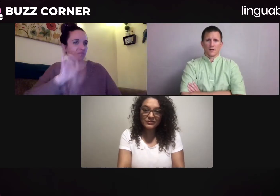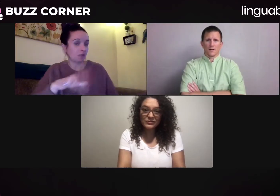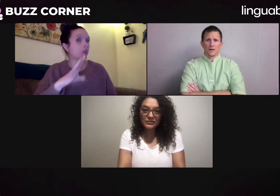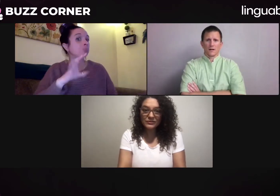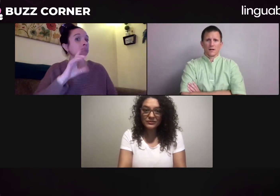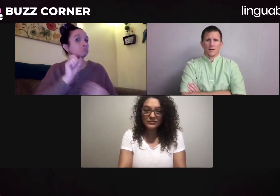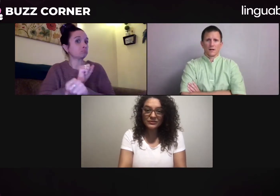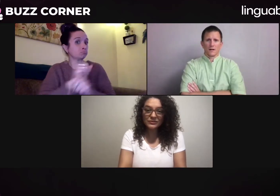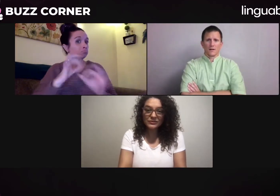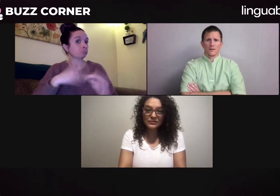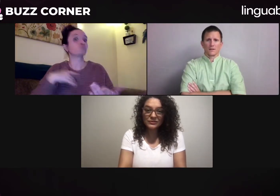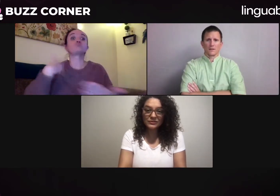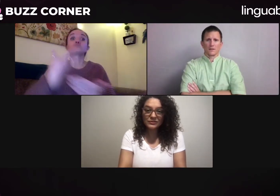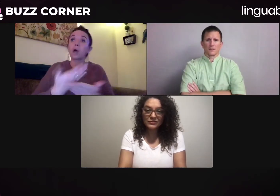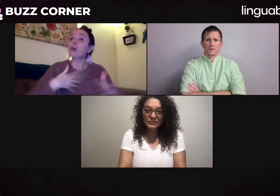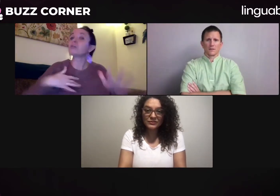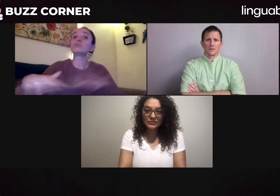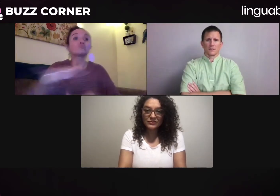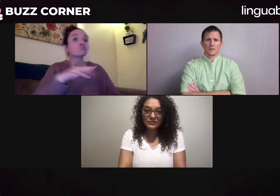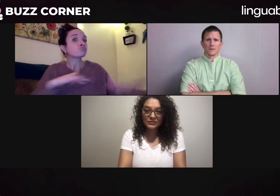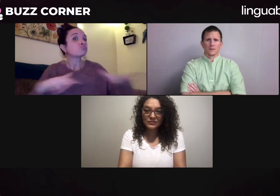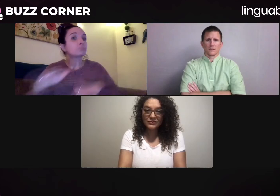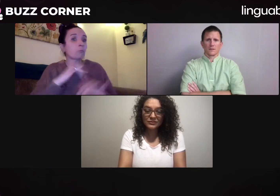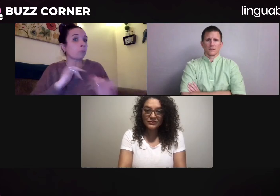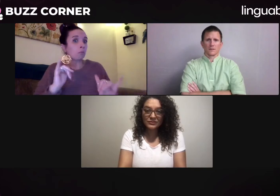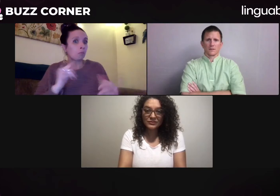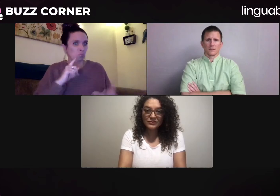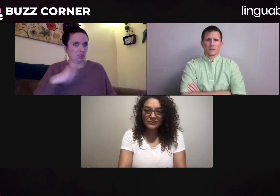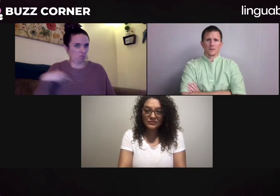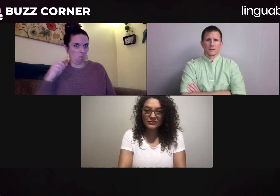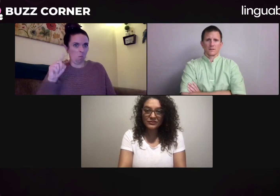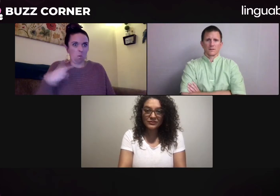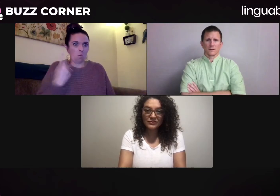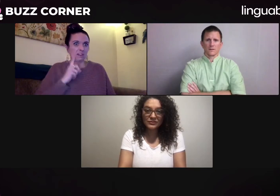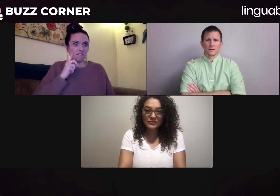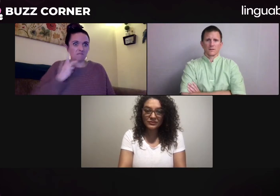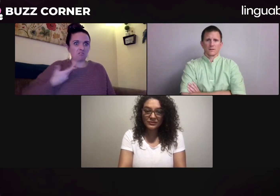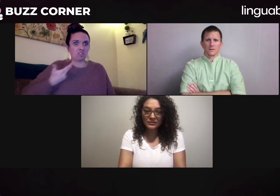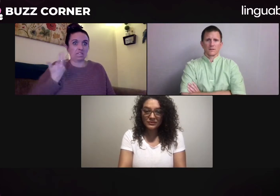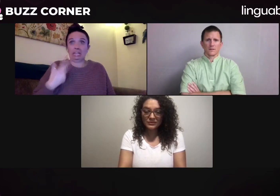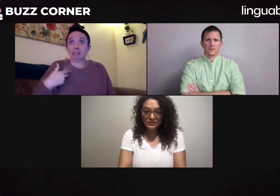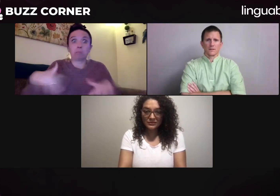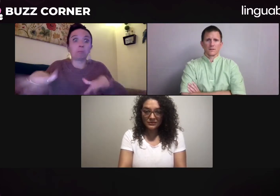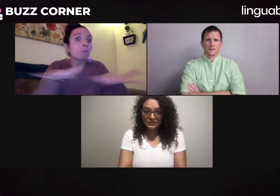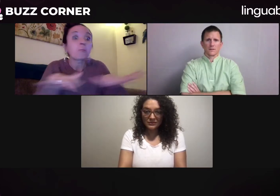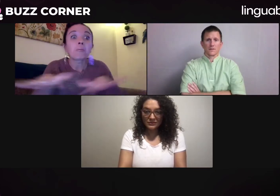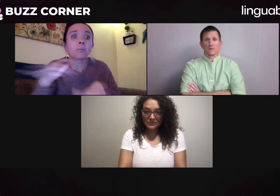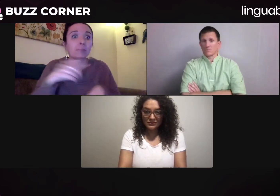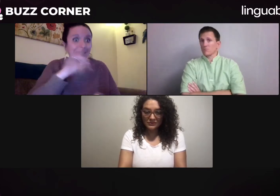So we had made a request to be in that section and everything was going fine. There were three of us,